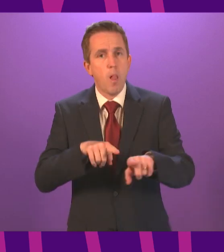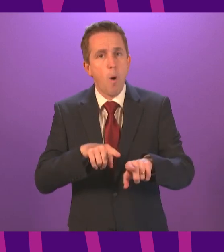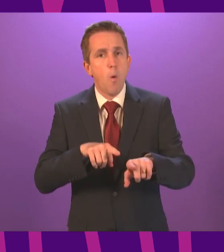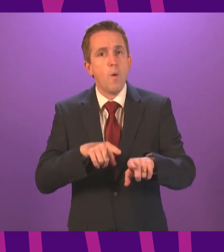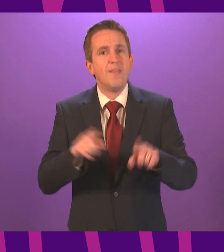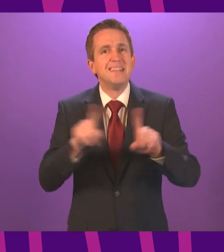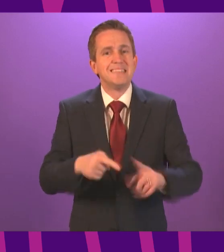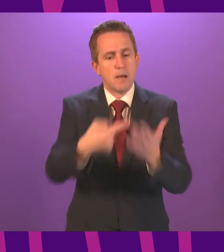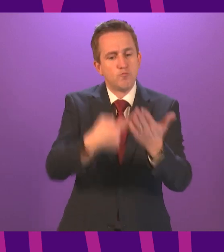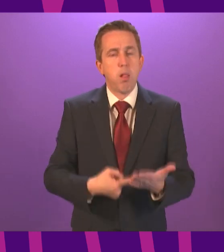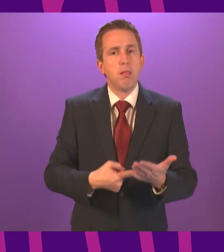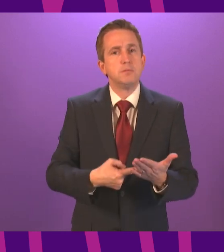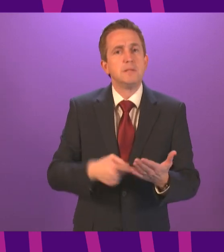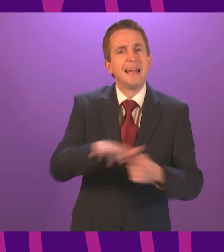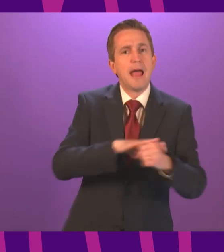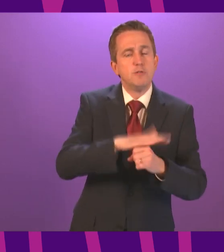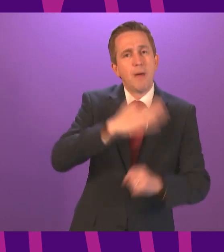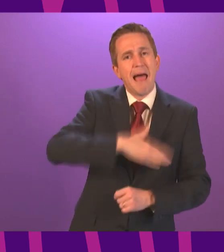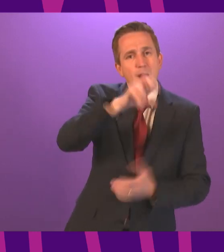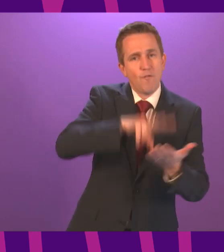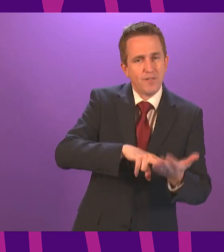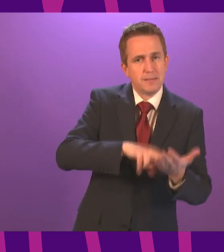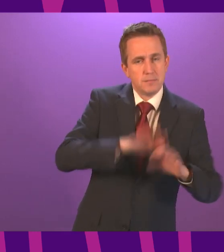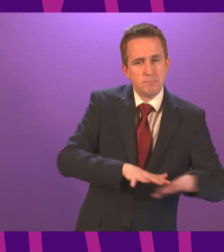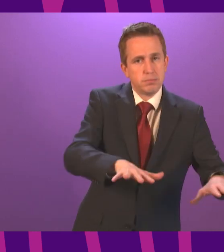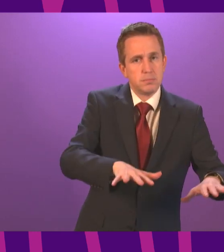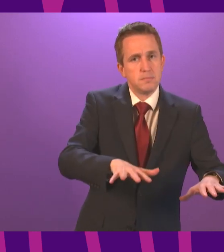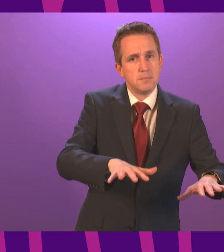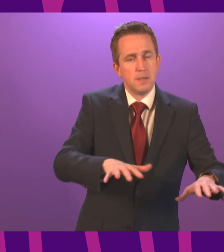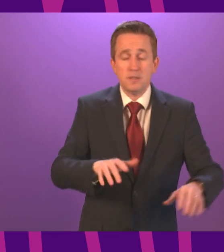is to limit people’s travel across the country. It is unpalatable and it is not something